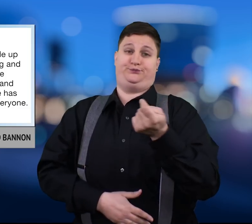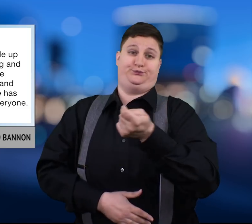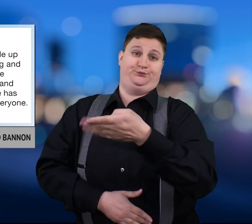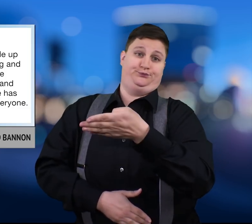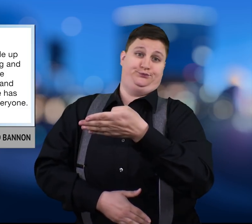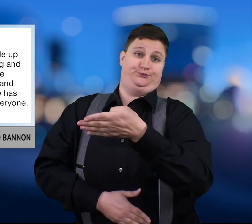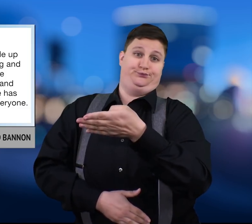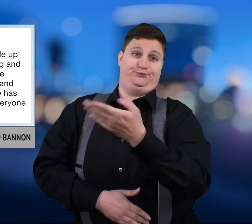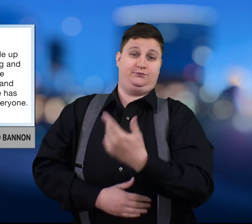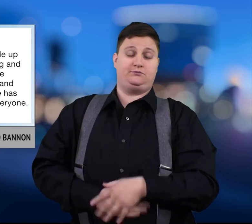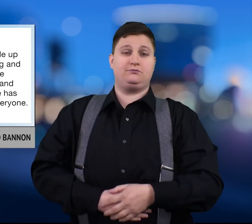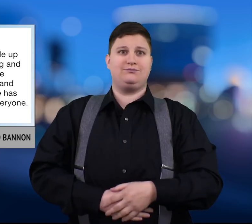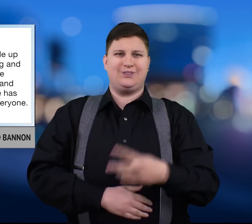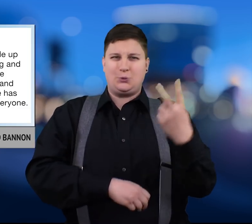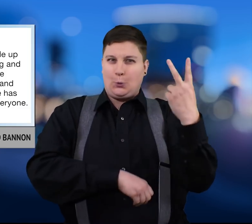Too bad."